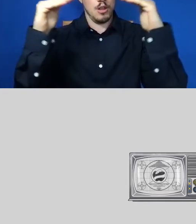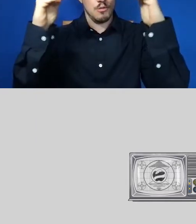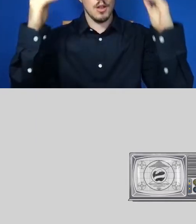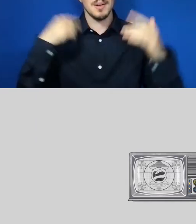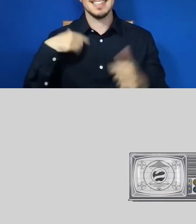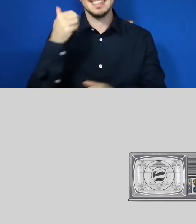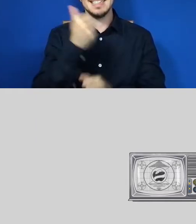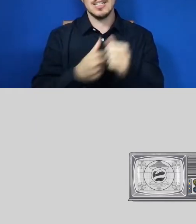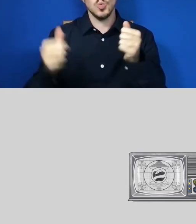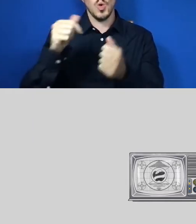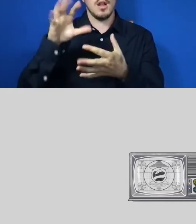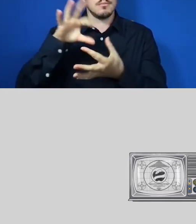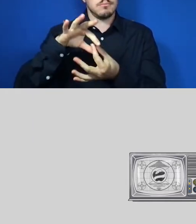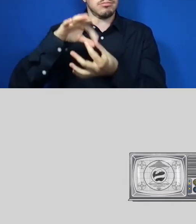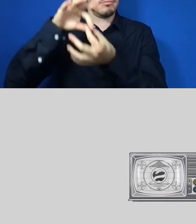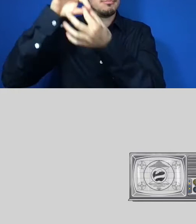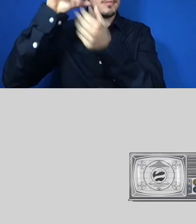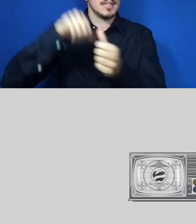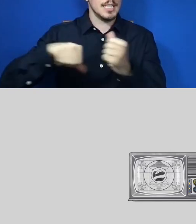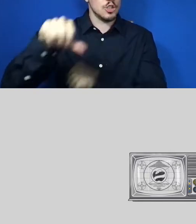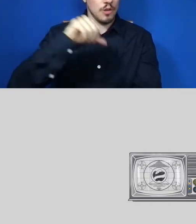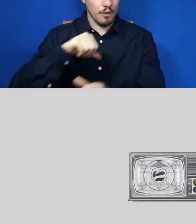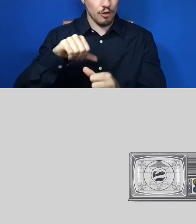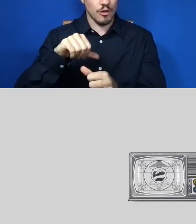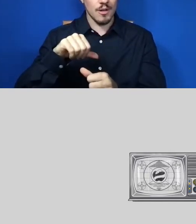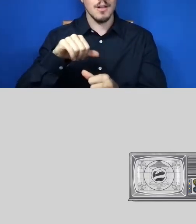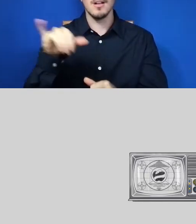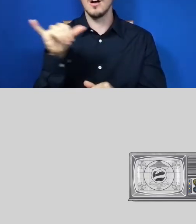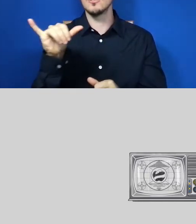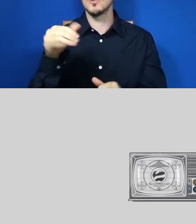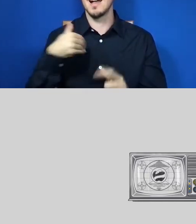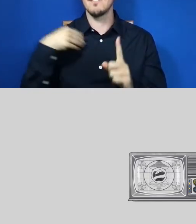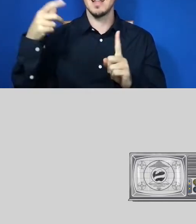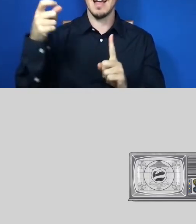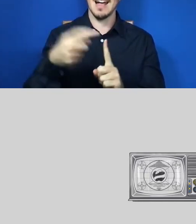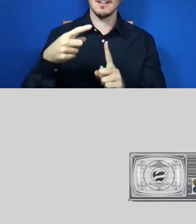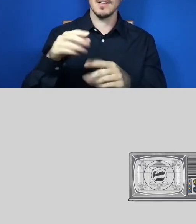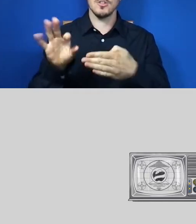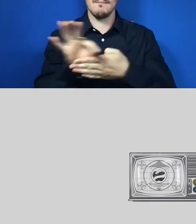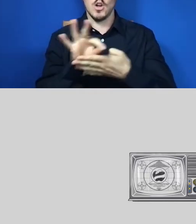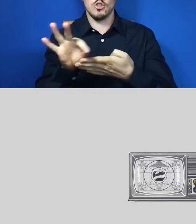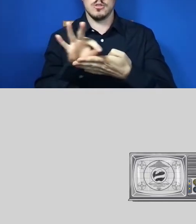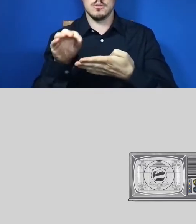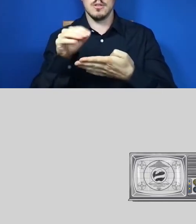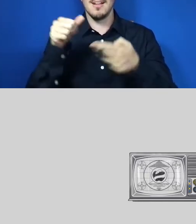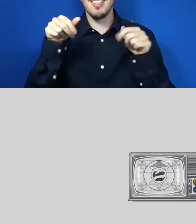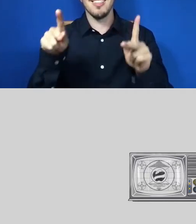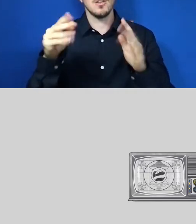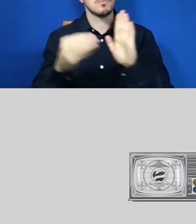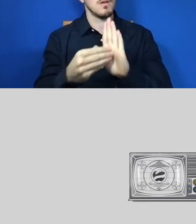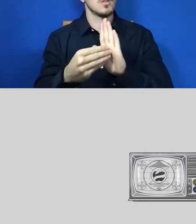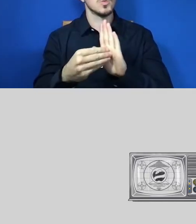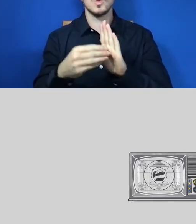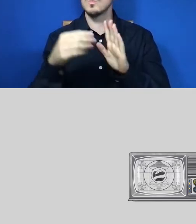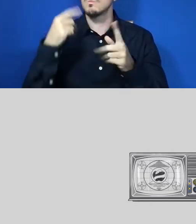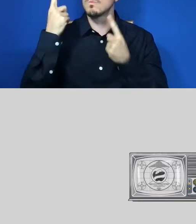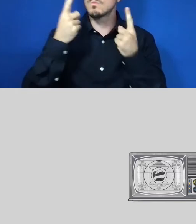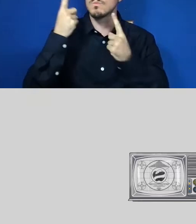that correspond to the layer that follows it. There's also an activation function for each layer that allows your model to take into account